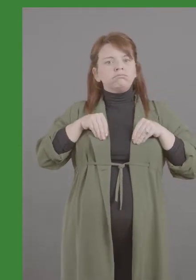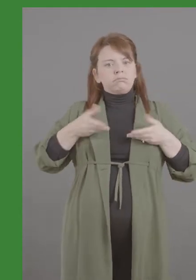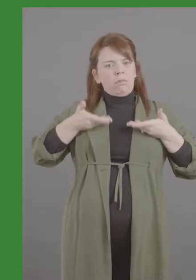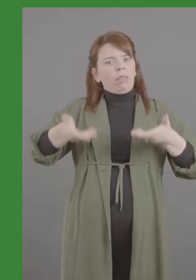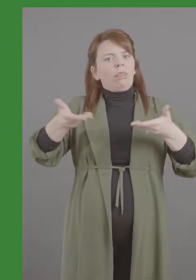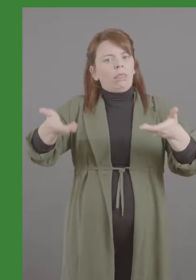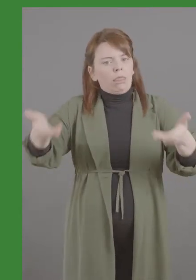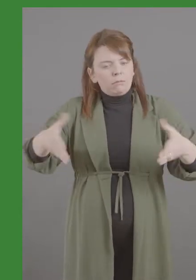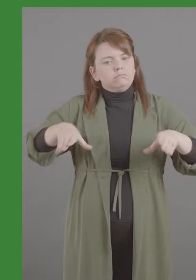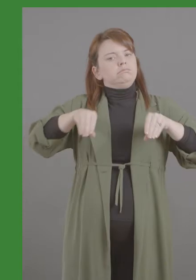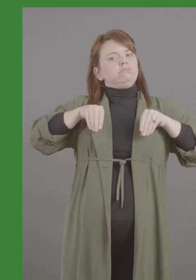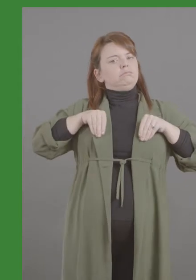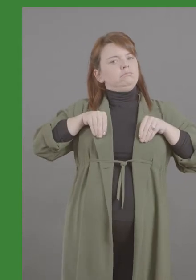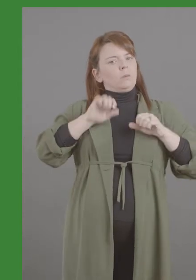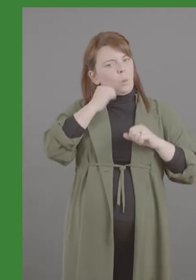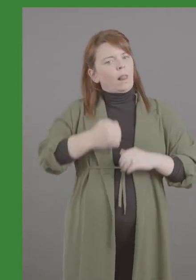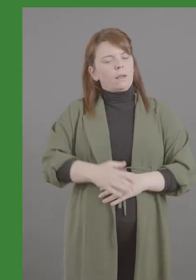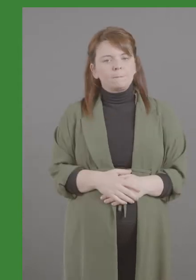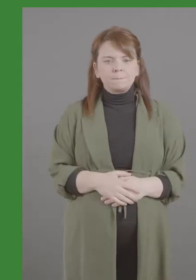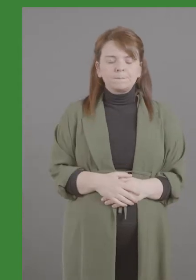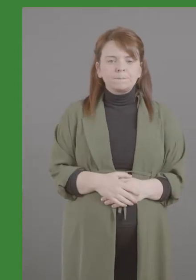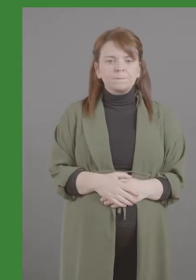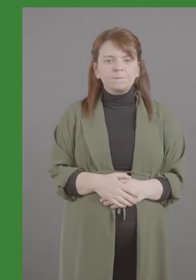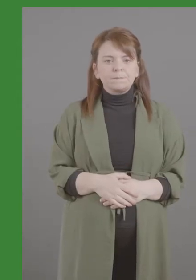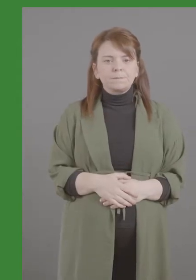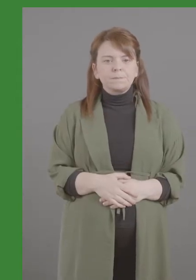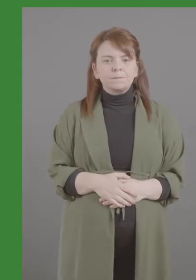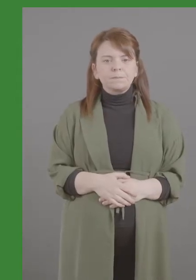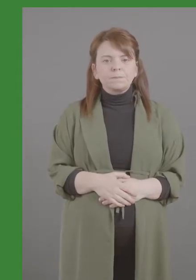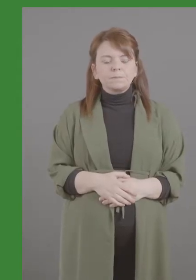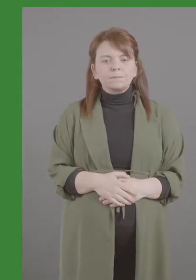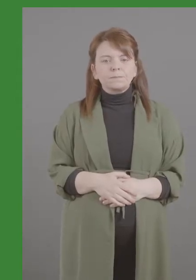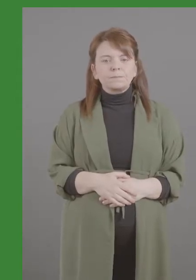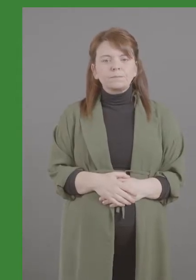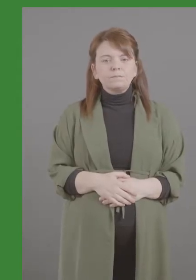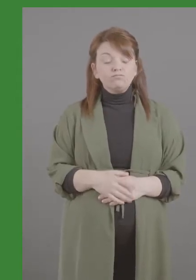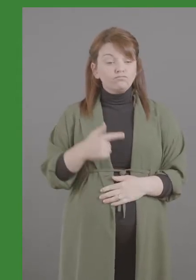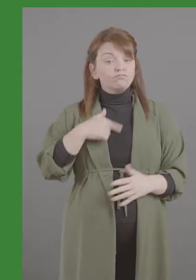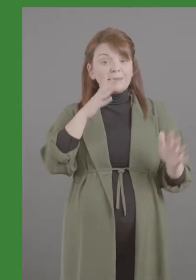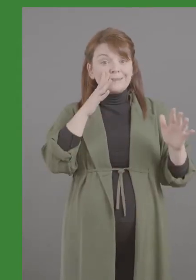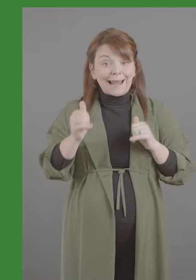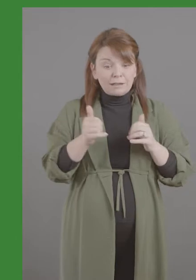identifying and breaking chains of transmission. Furthermore, by testing on a regular basis people